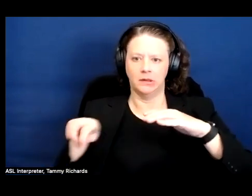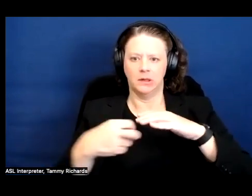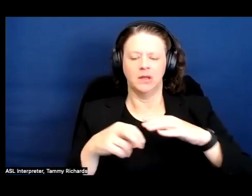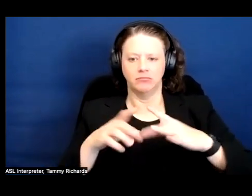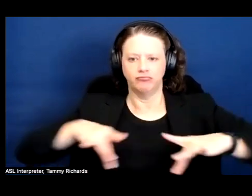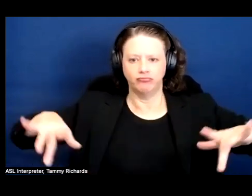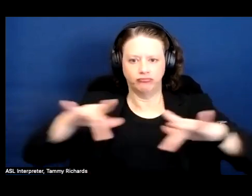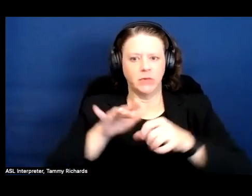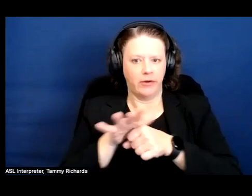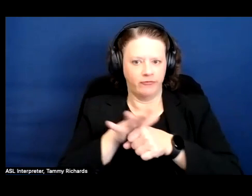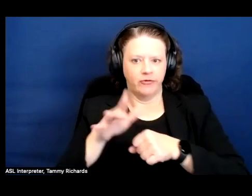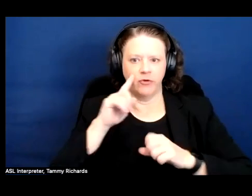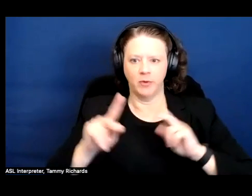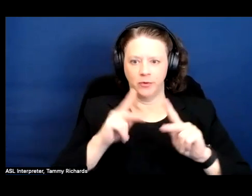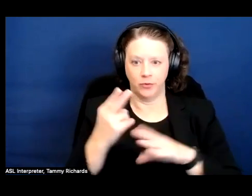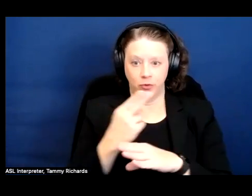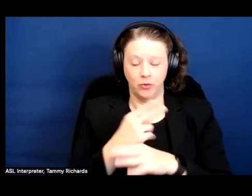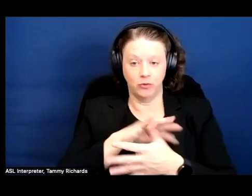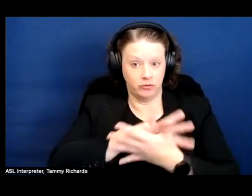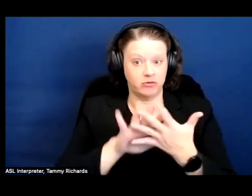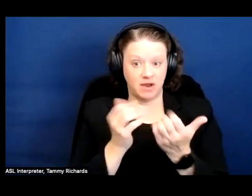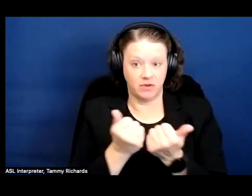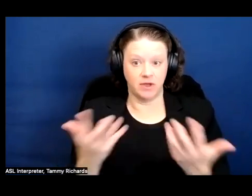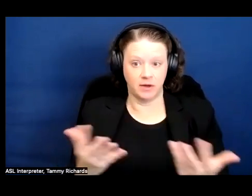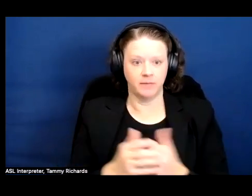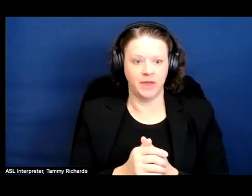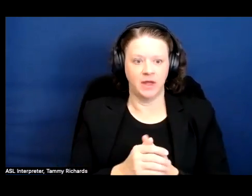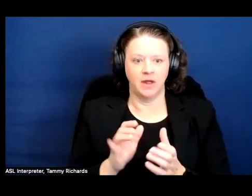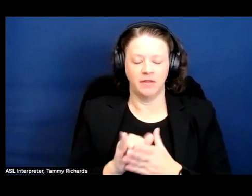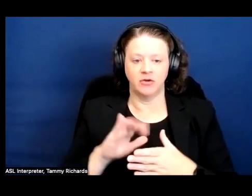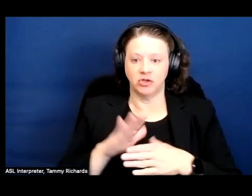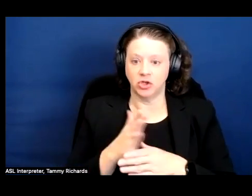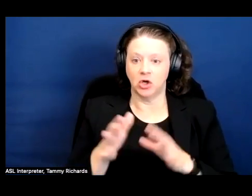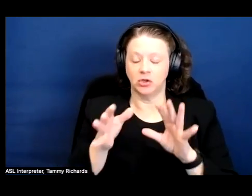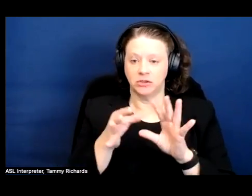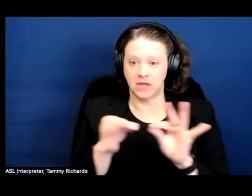And yes, Alexandra is right. Request for accommodation can be made at any time,